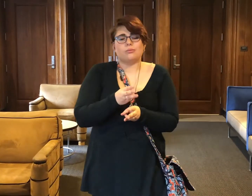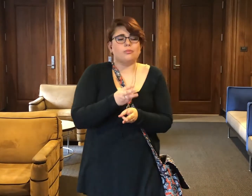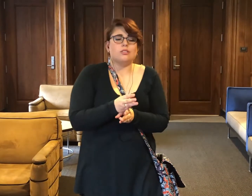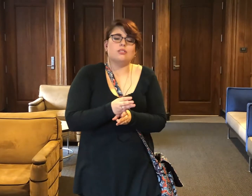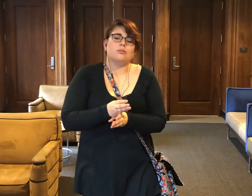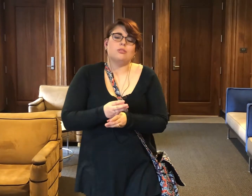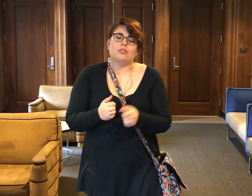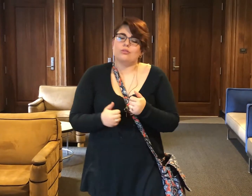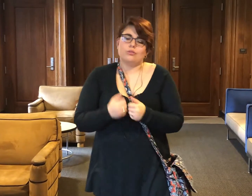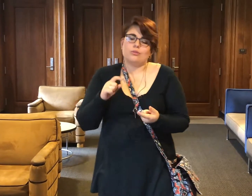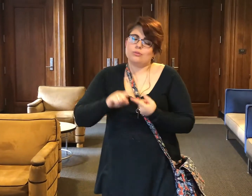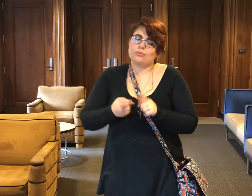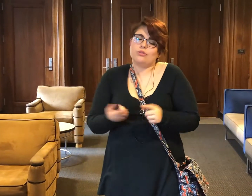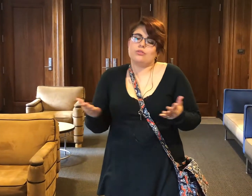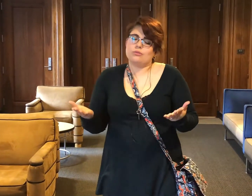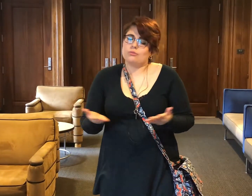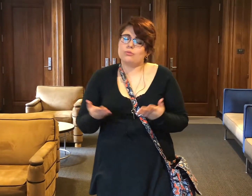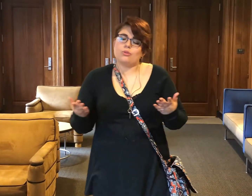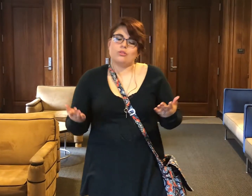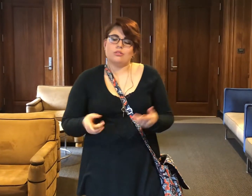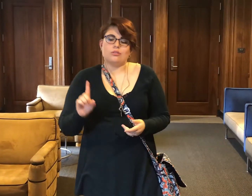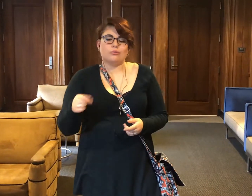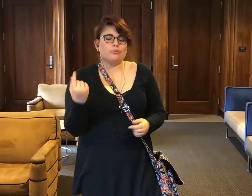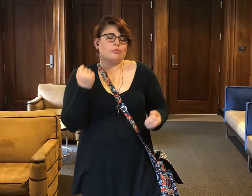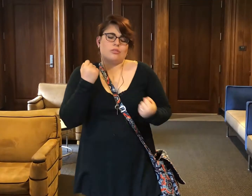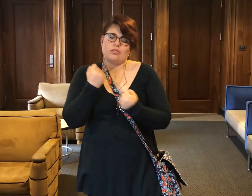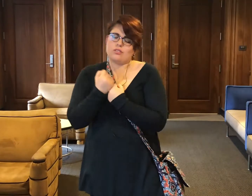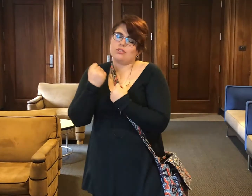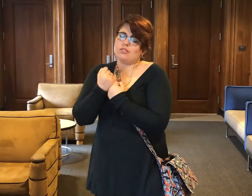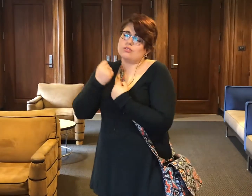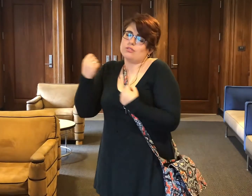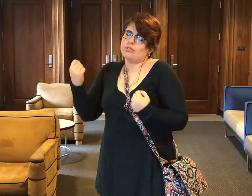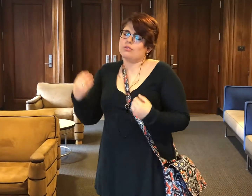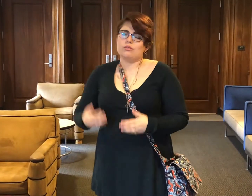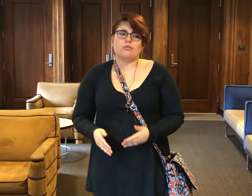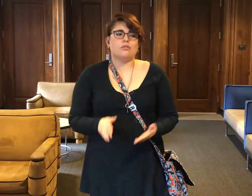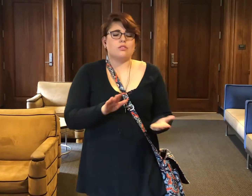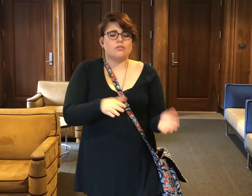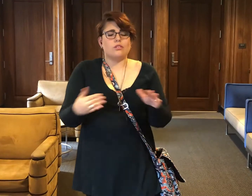make it major I got my boys with me at least those in favor